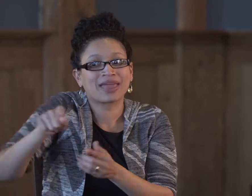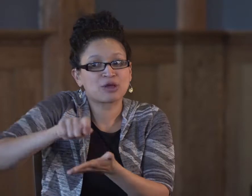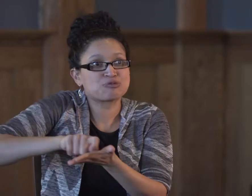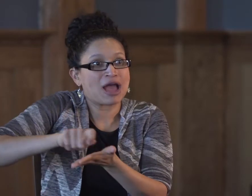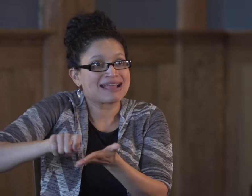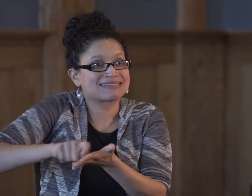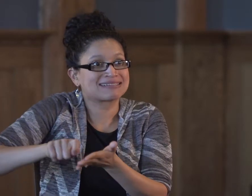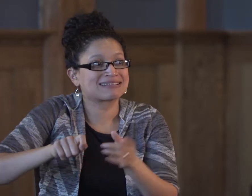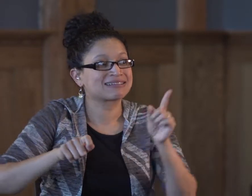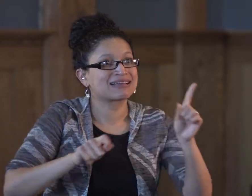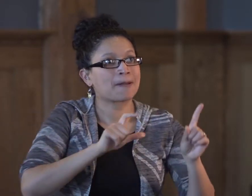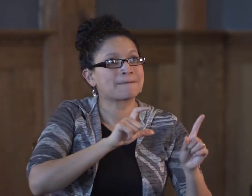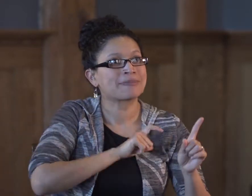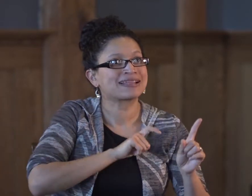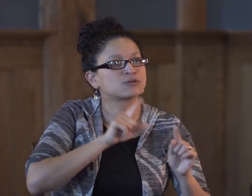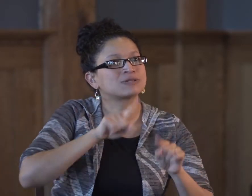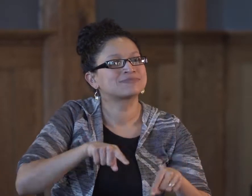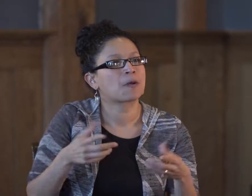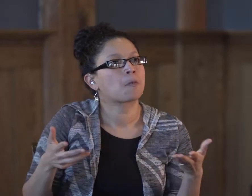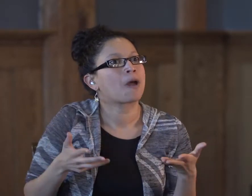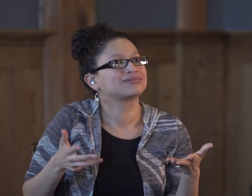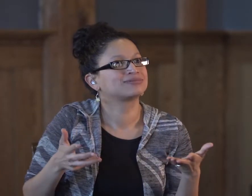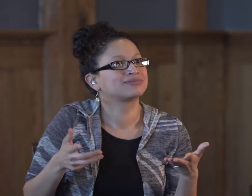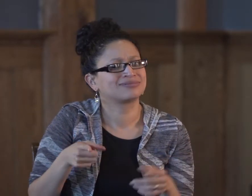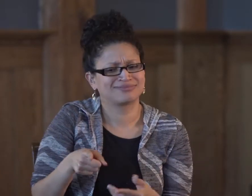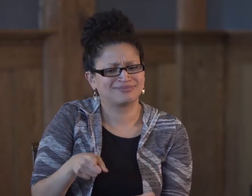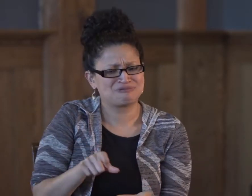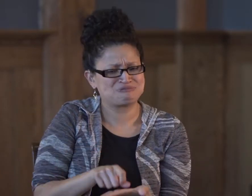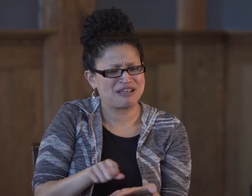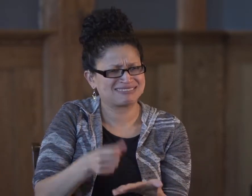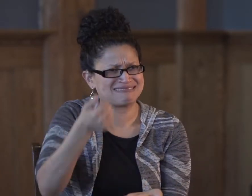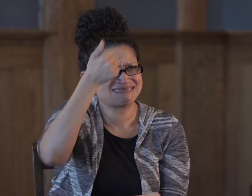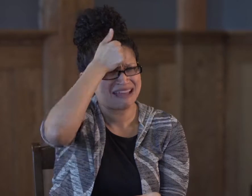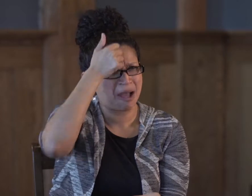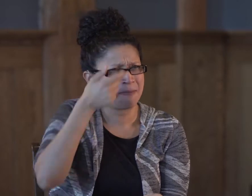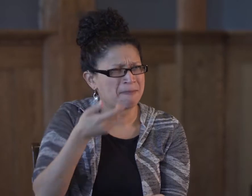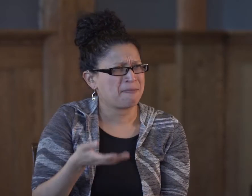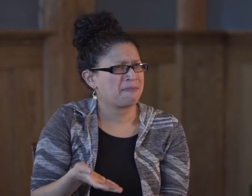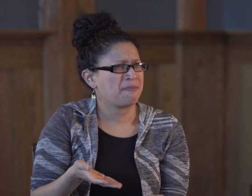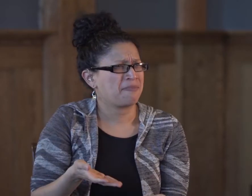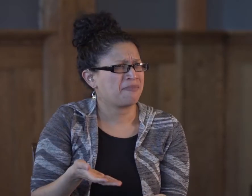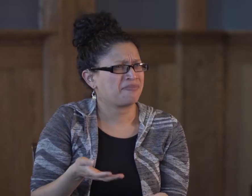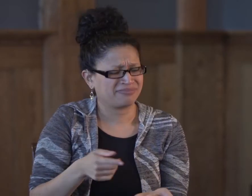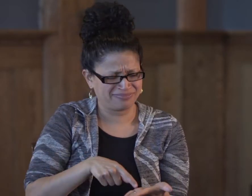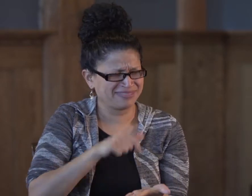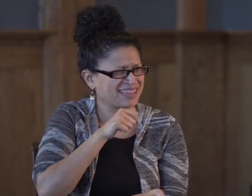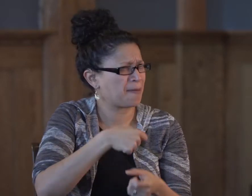grammatical structure. So, while a Deaf individual rights may not be clear to a law enforcement